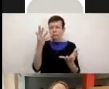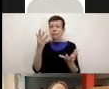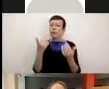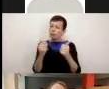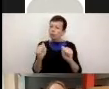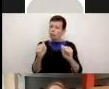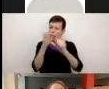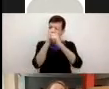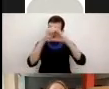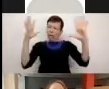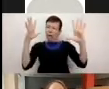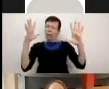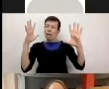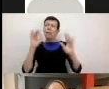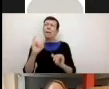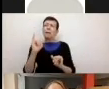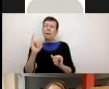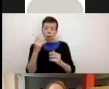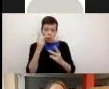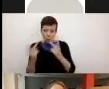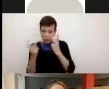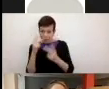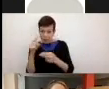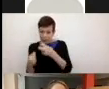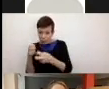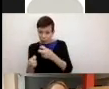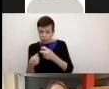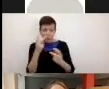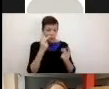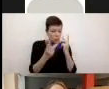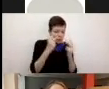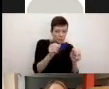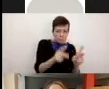and vision of what we're seeing is really really valuable and we acknowledge and appreciate